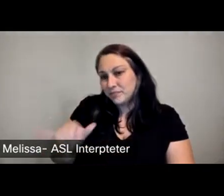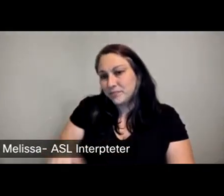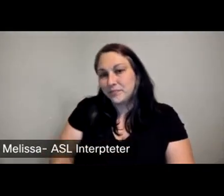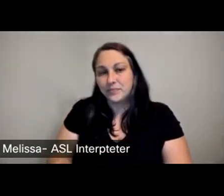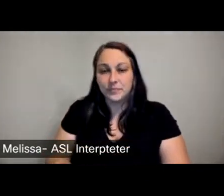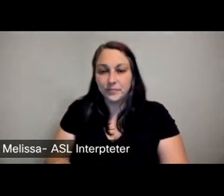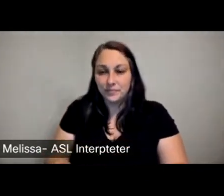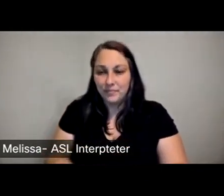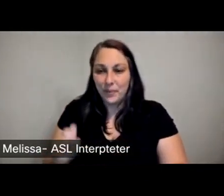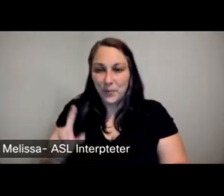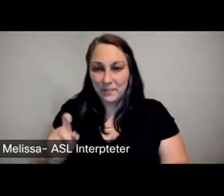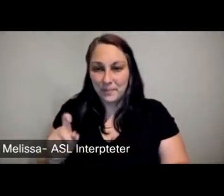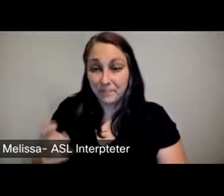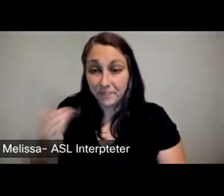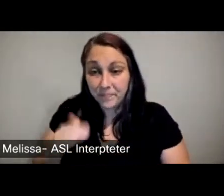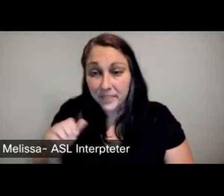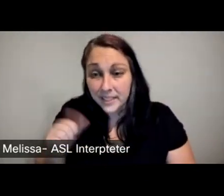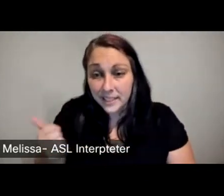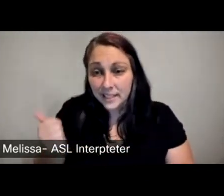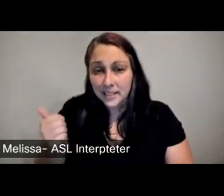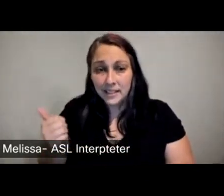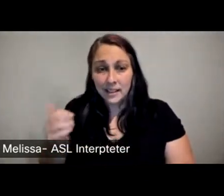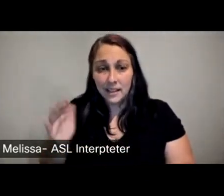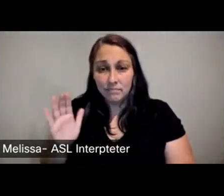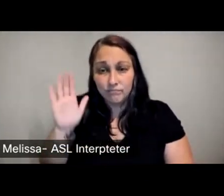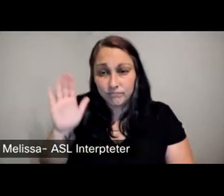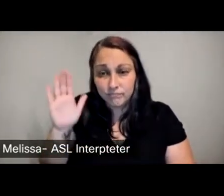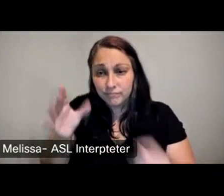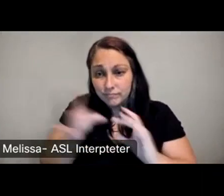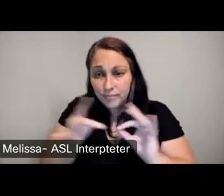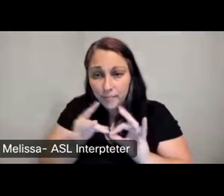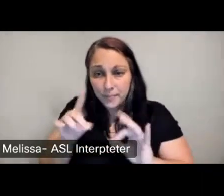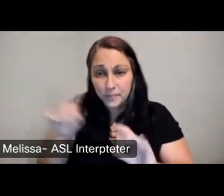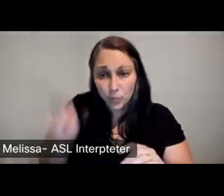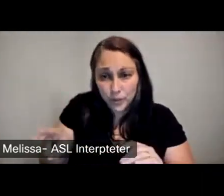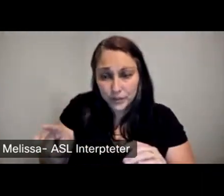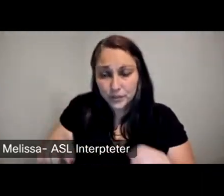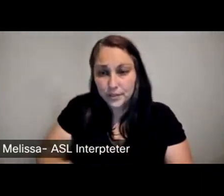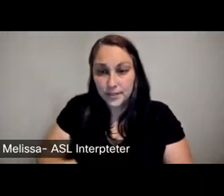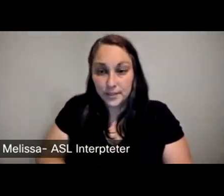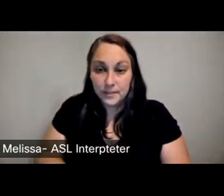hey any other uh question comment